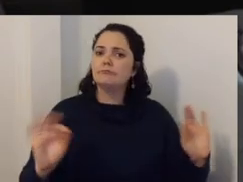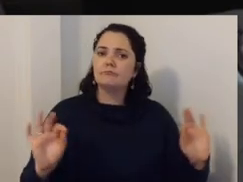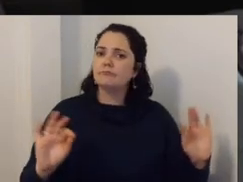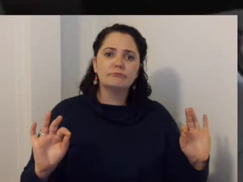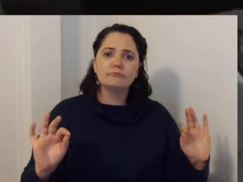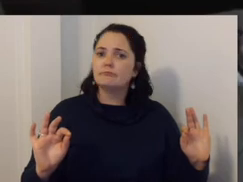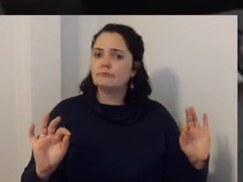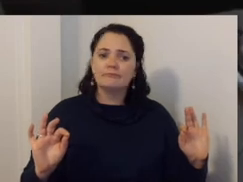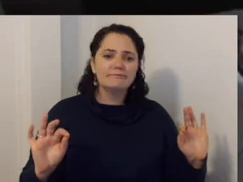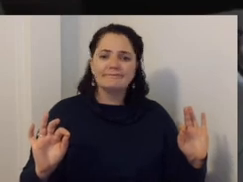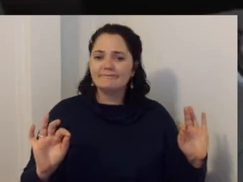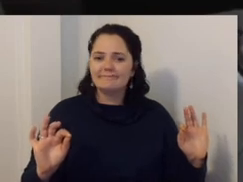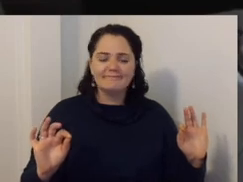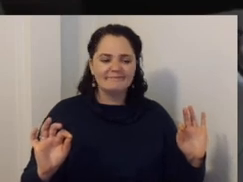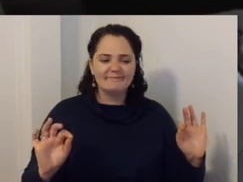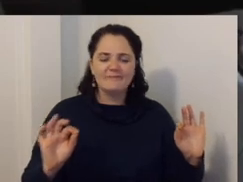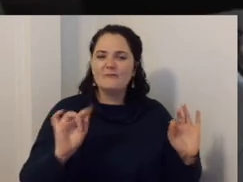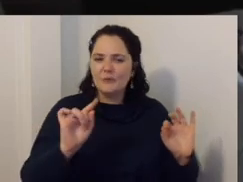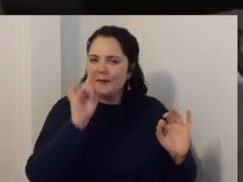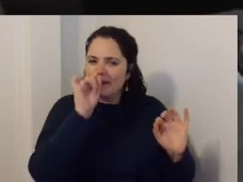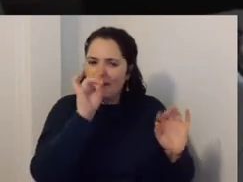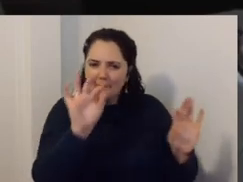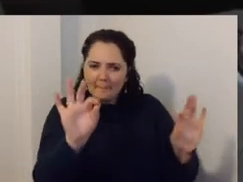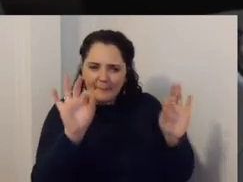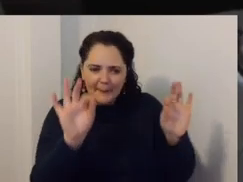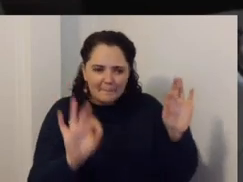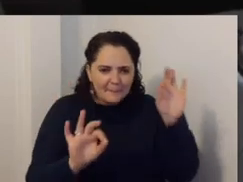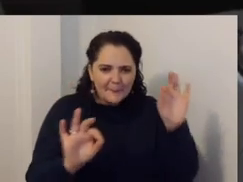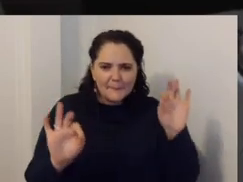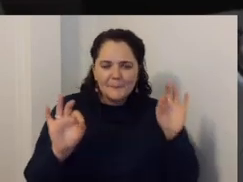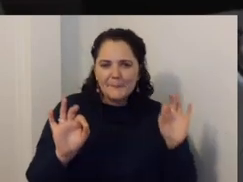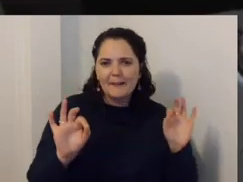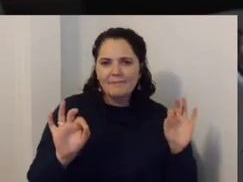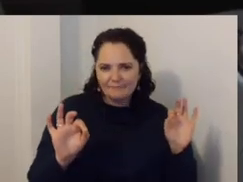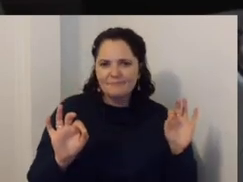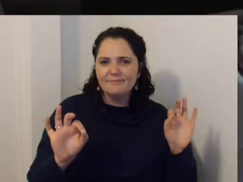floating in this huge sea of paper right, zoom right in and and be thoughtful about that